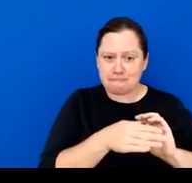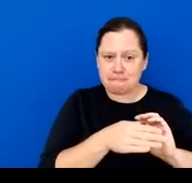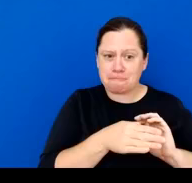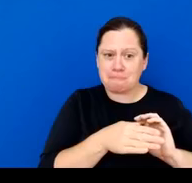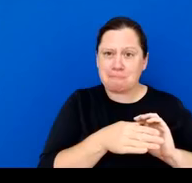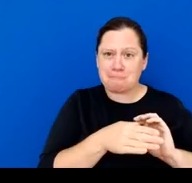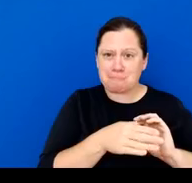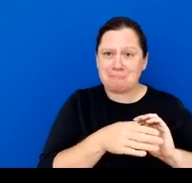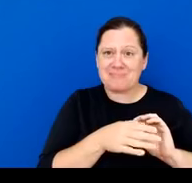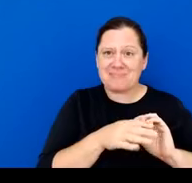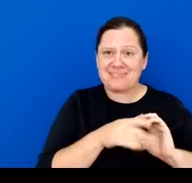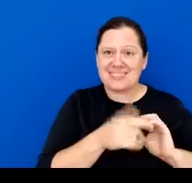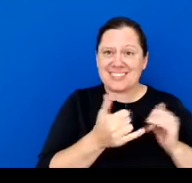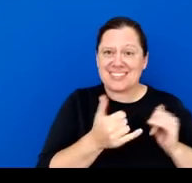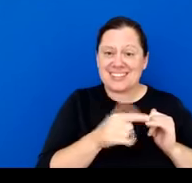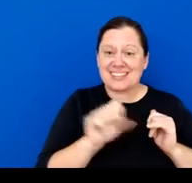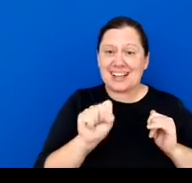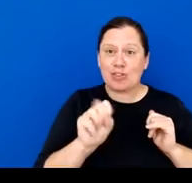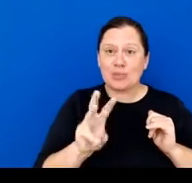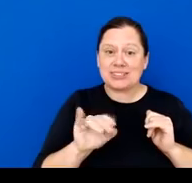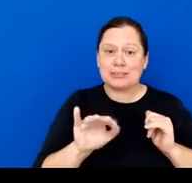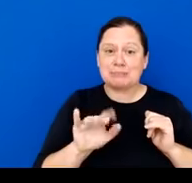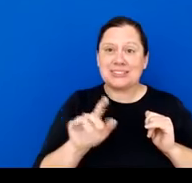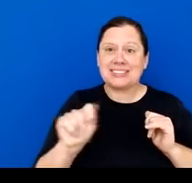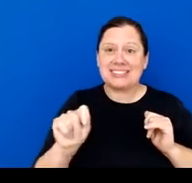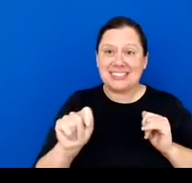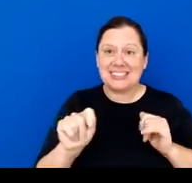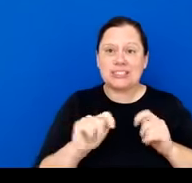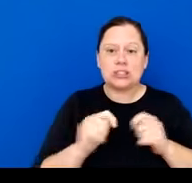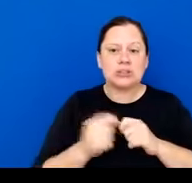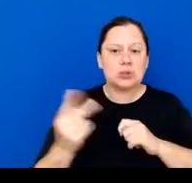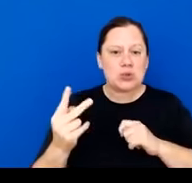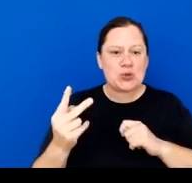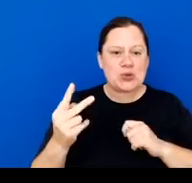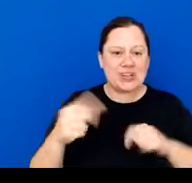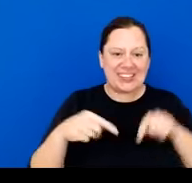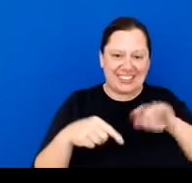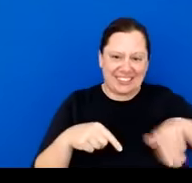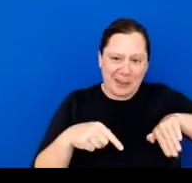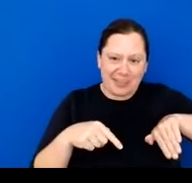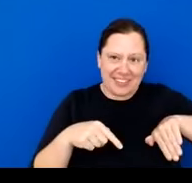so we've been in coordination with them also on some of these indirect edges